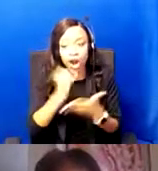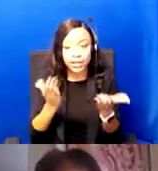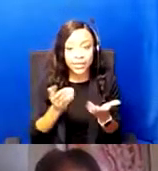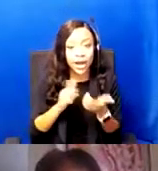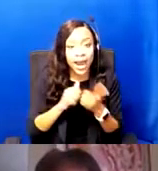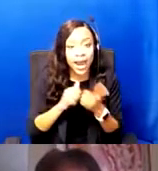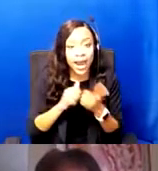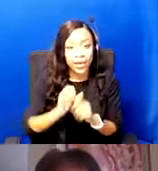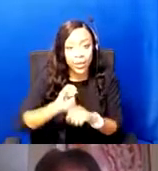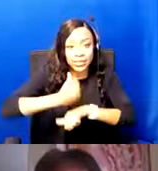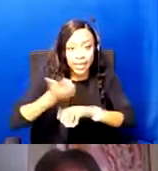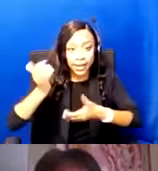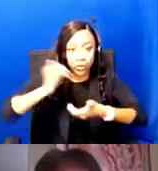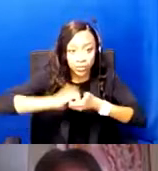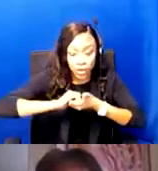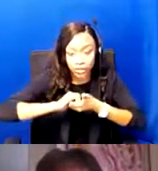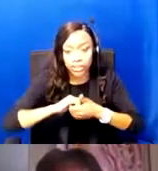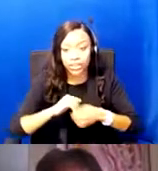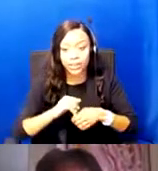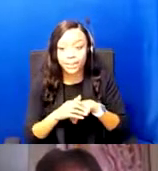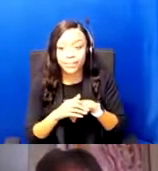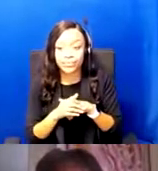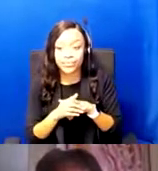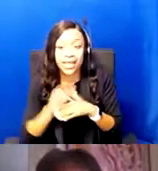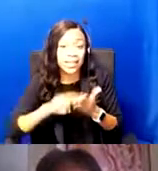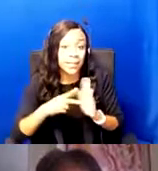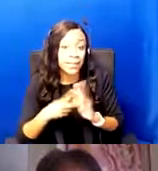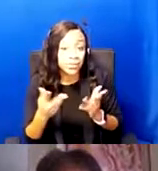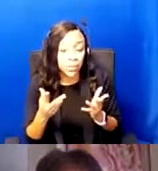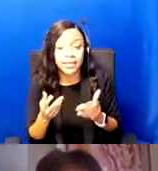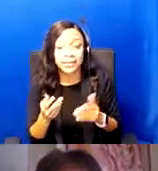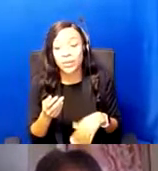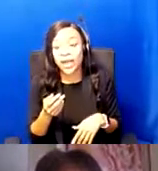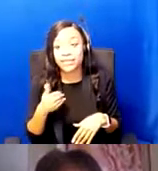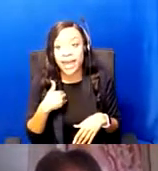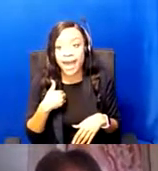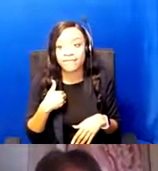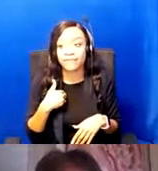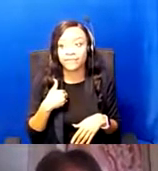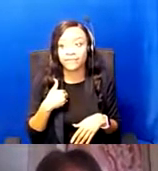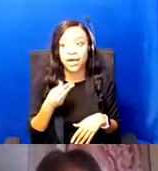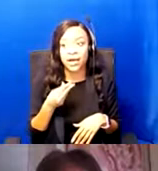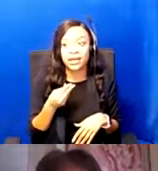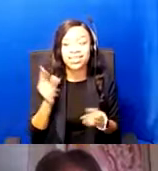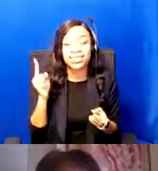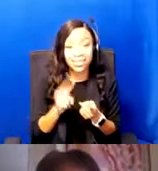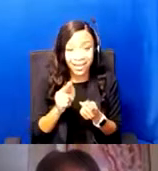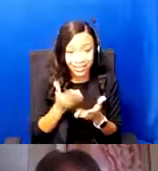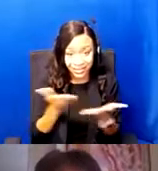And that means that we have to do fewer things to do them more deeply and do them probably over time with advanced visits